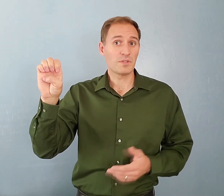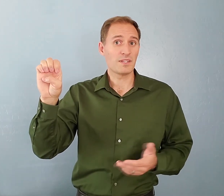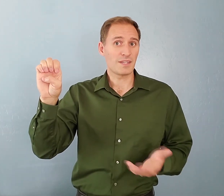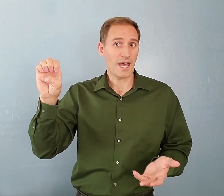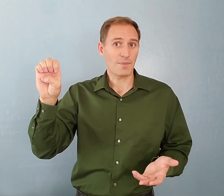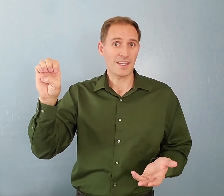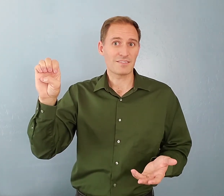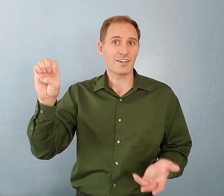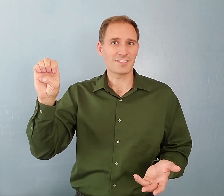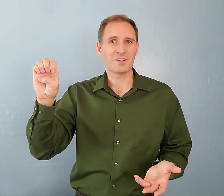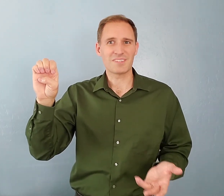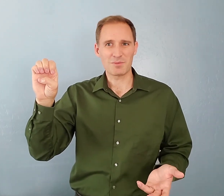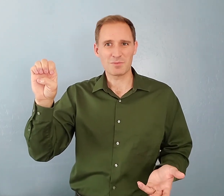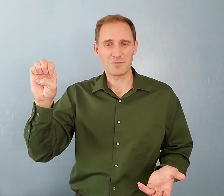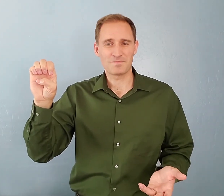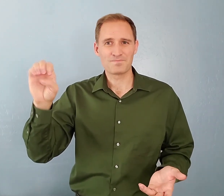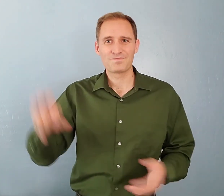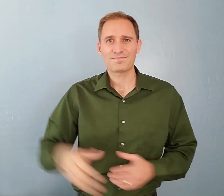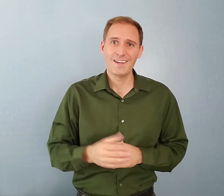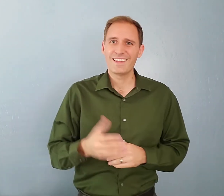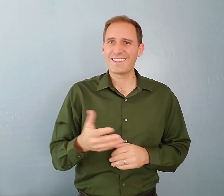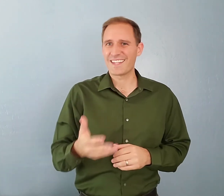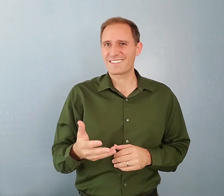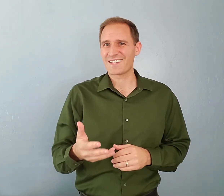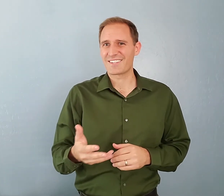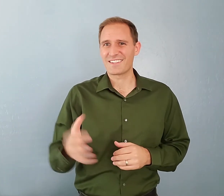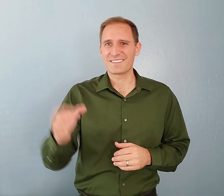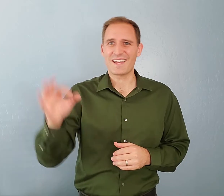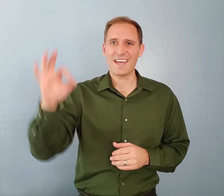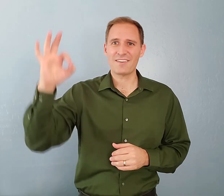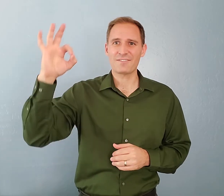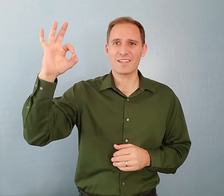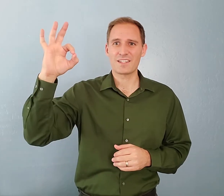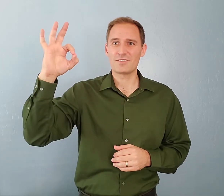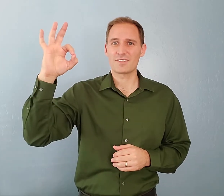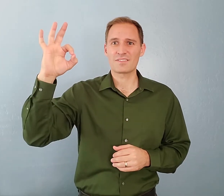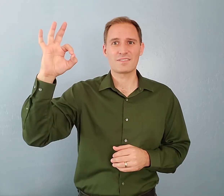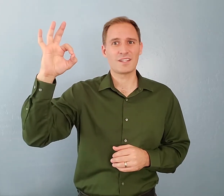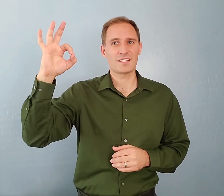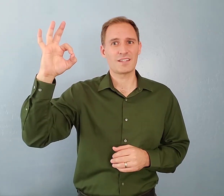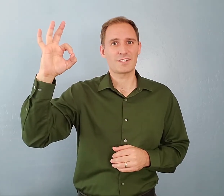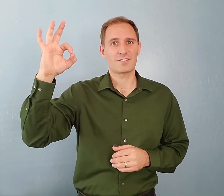a gap that is also acceptable. The next letter is F, and you just touch your